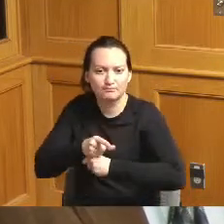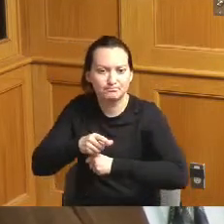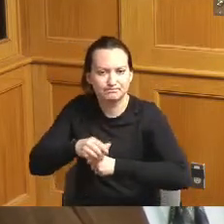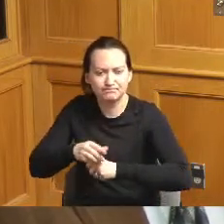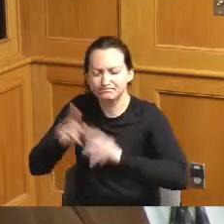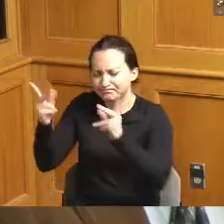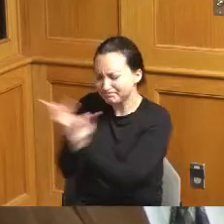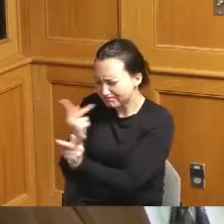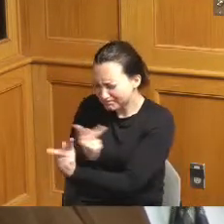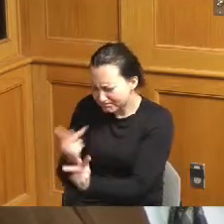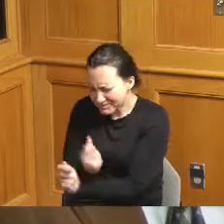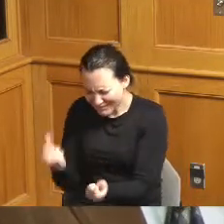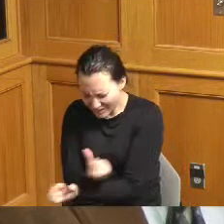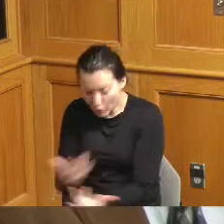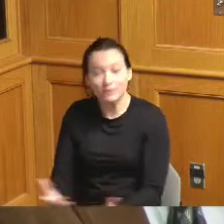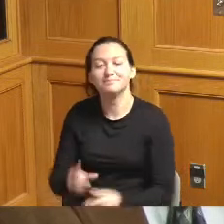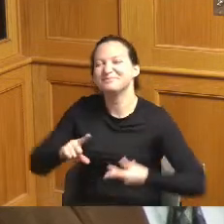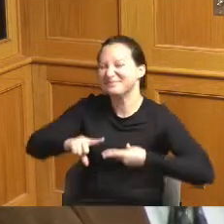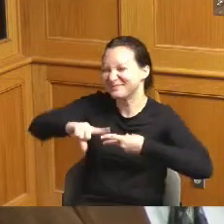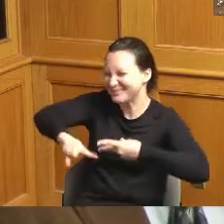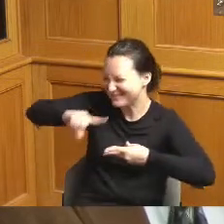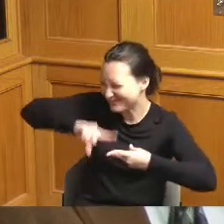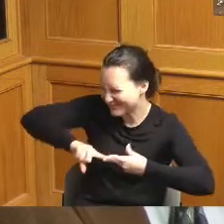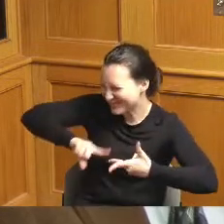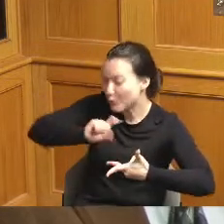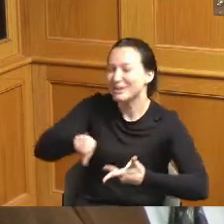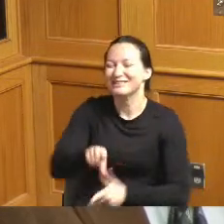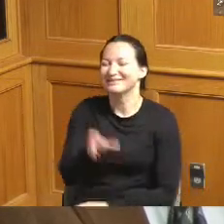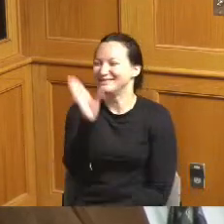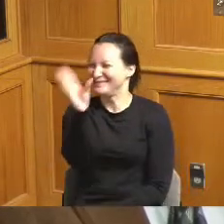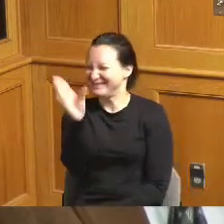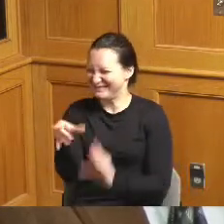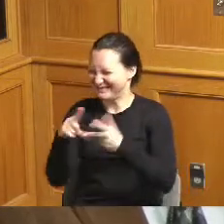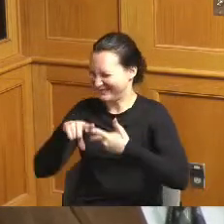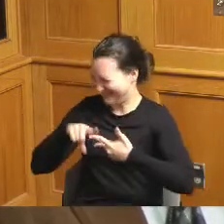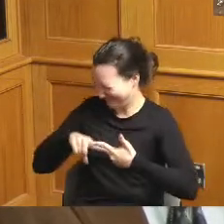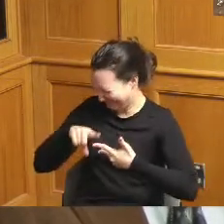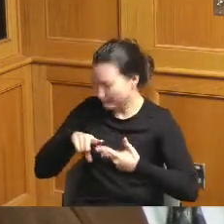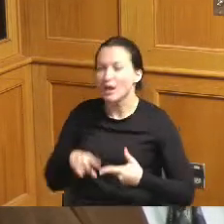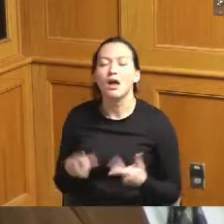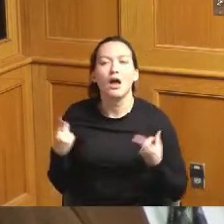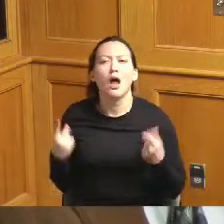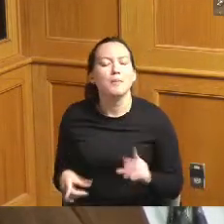agree with you my other questions related to your presentation sure when you talked about